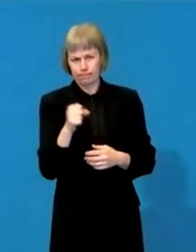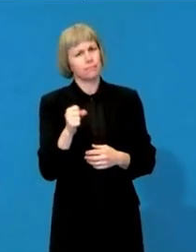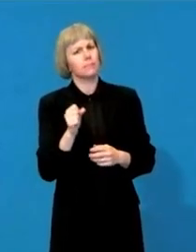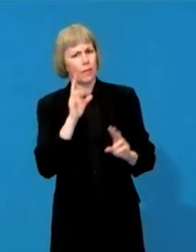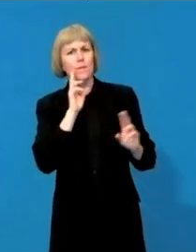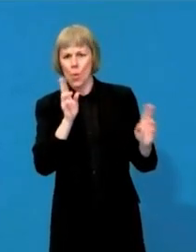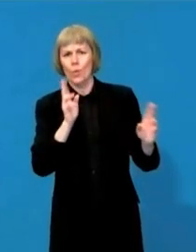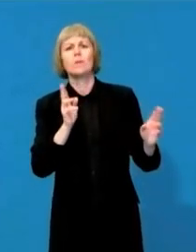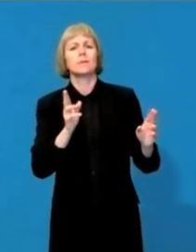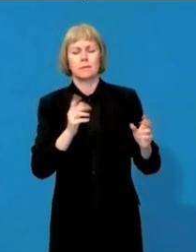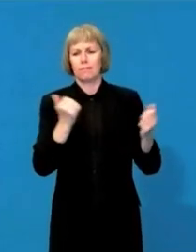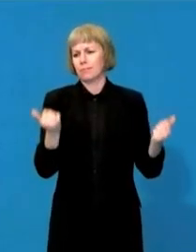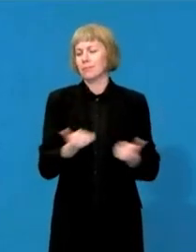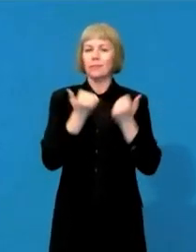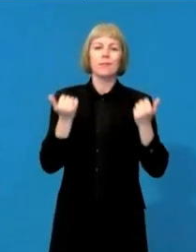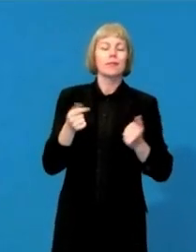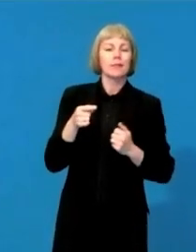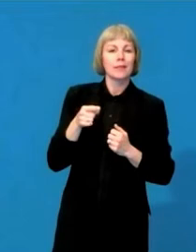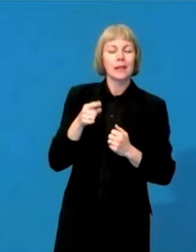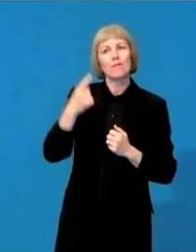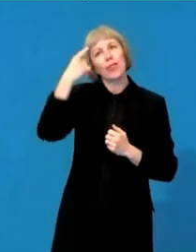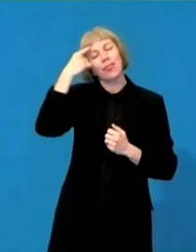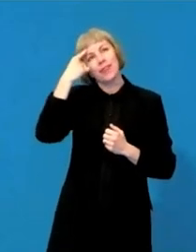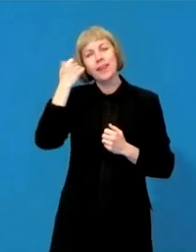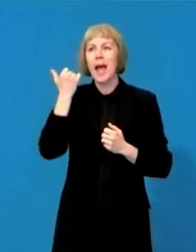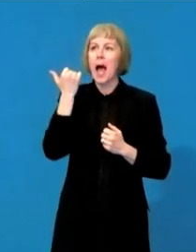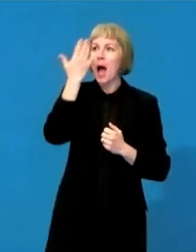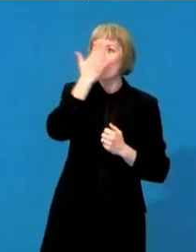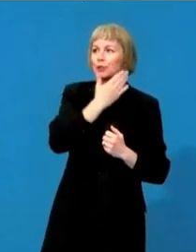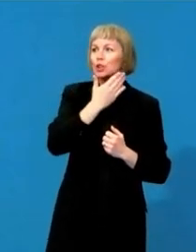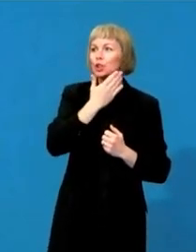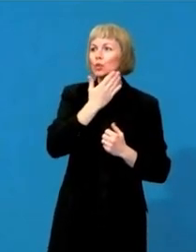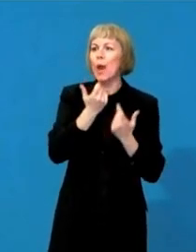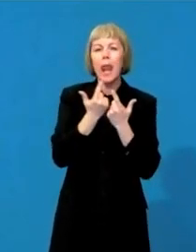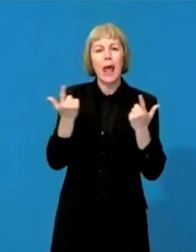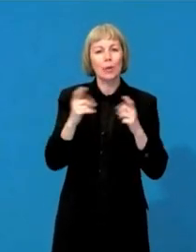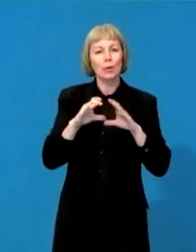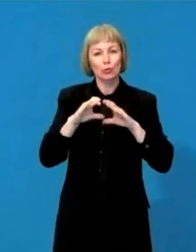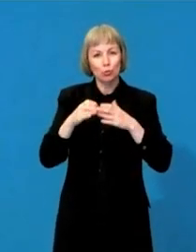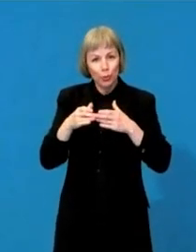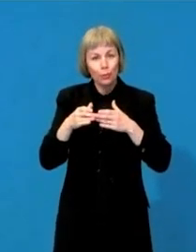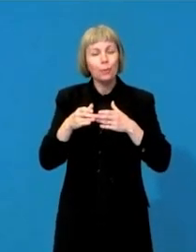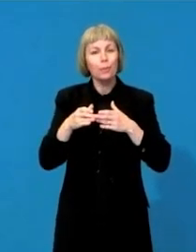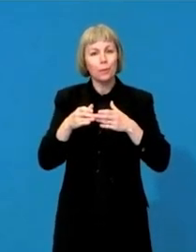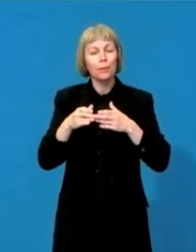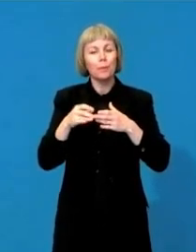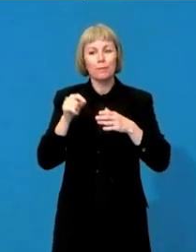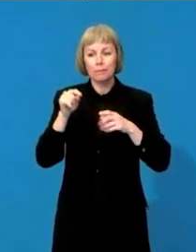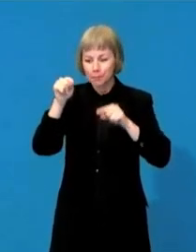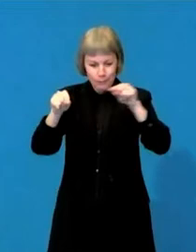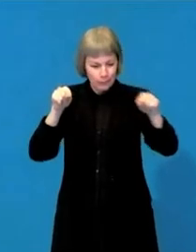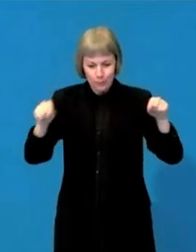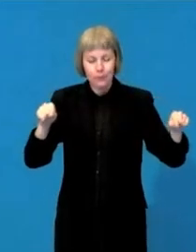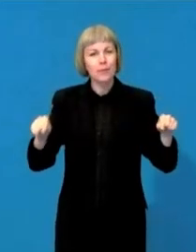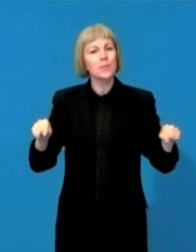And if you think about Aboriginal language groups, it's also the - how you're connected